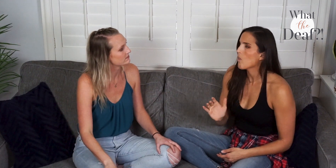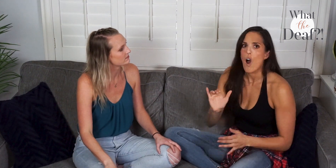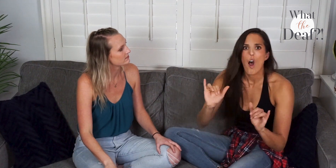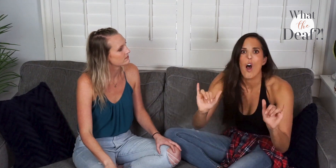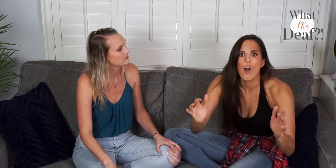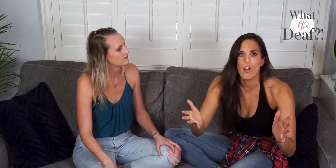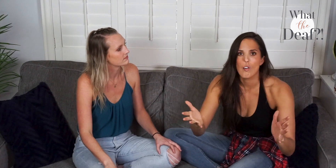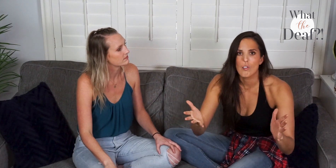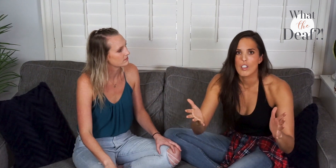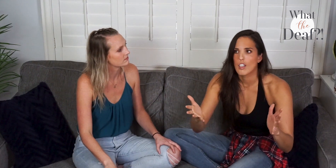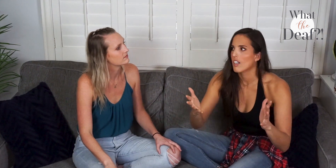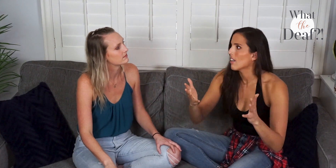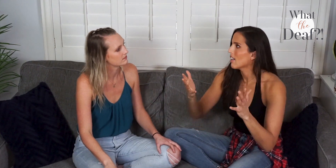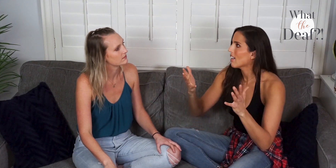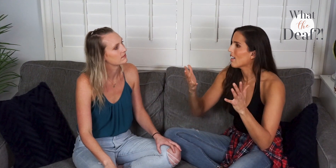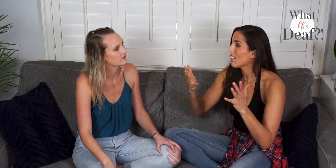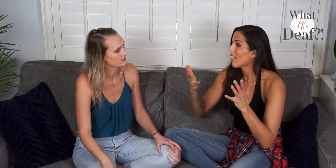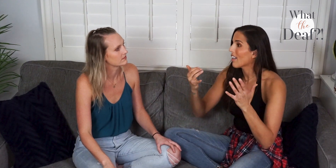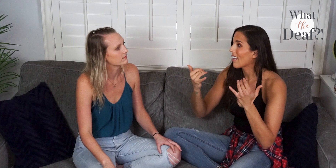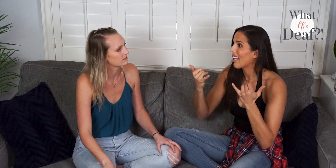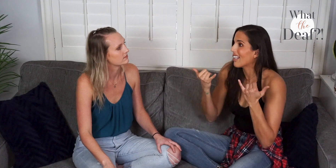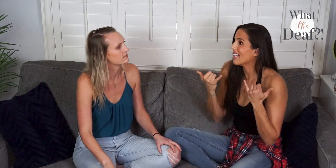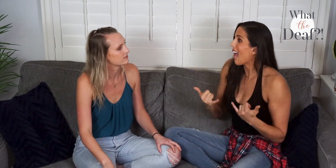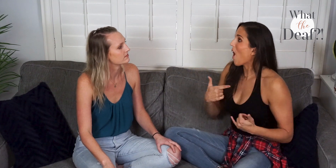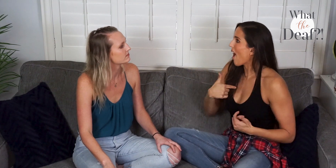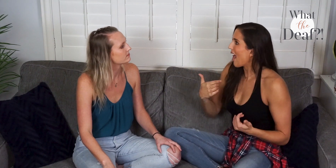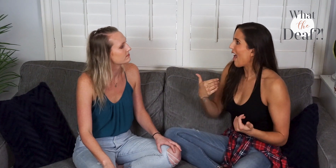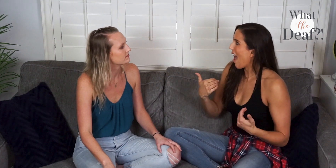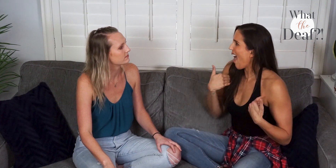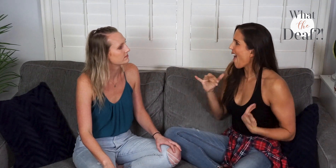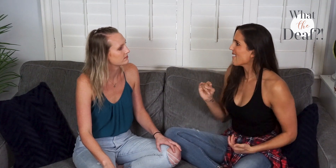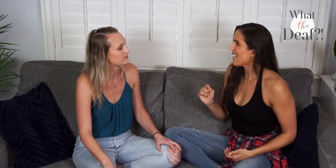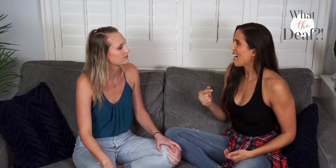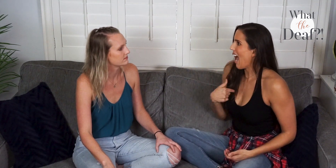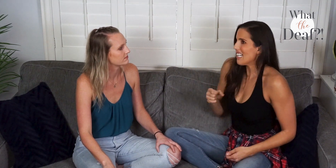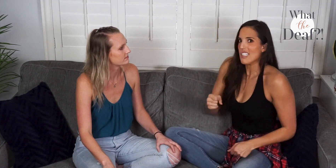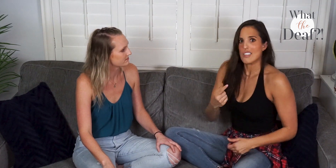of like, "Oh... oh!" And now I have it.